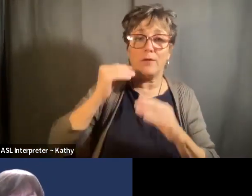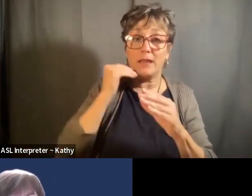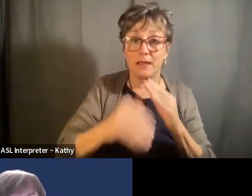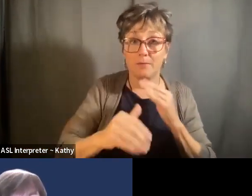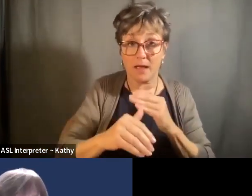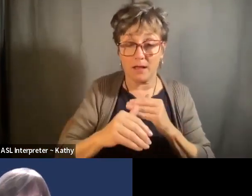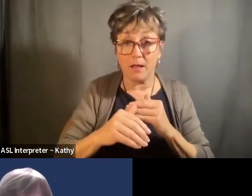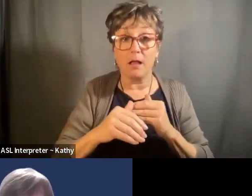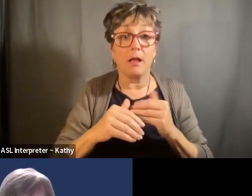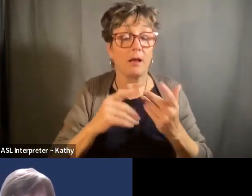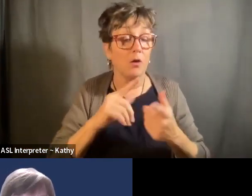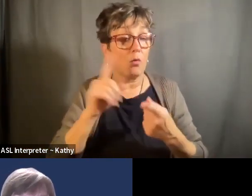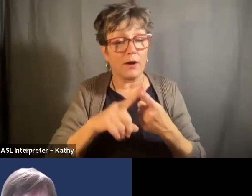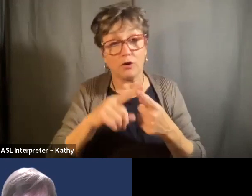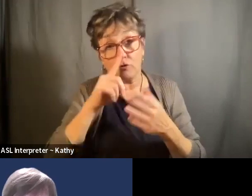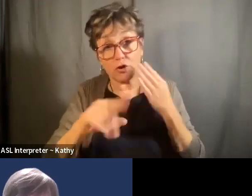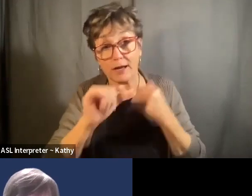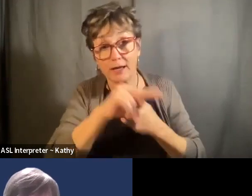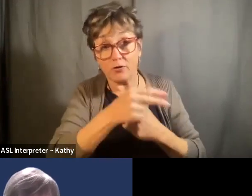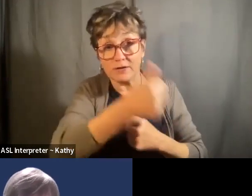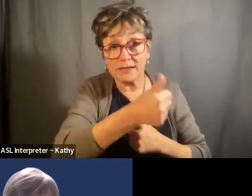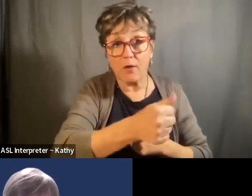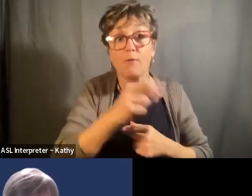then you would see that additional survey already added to your dashboard.